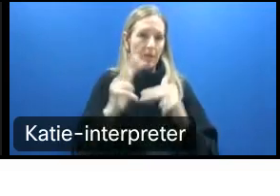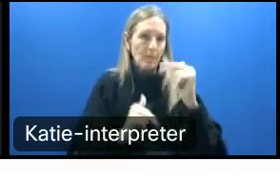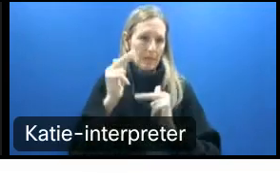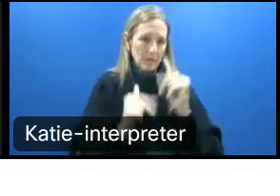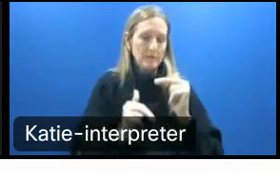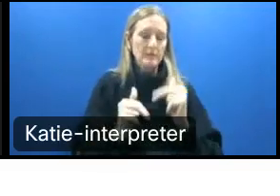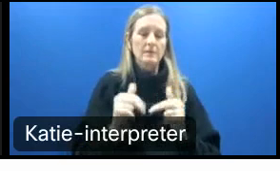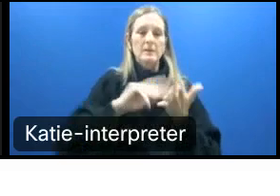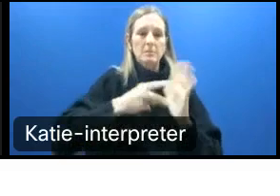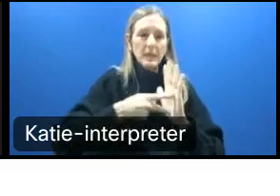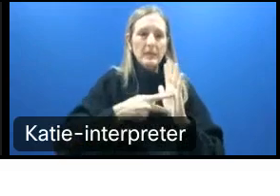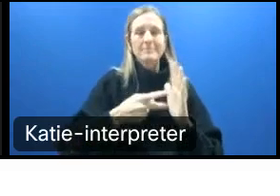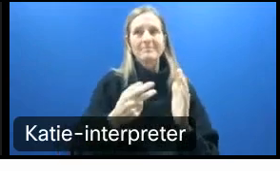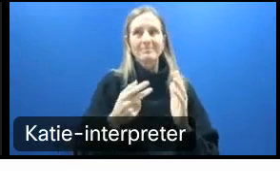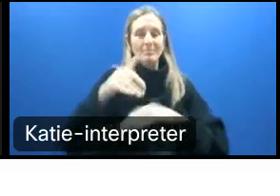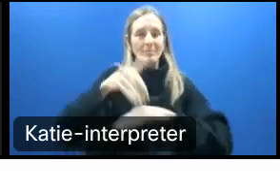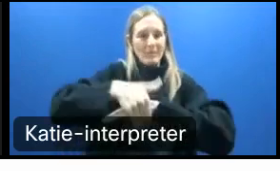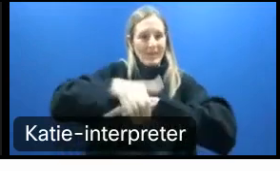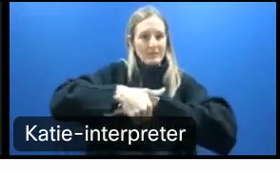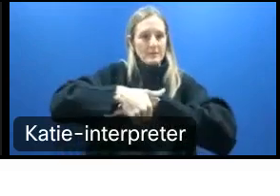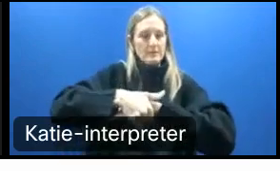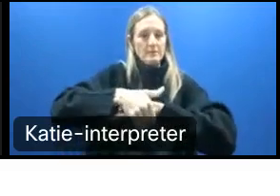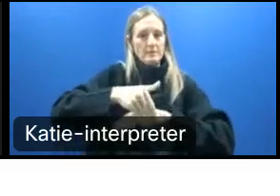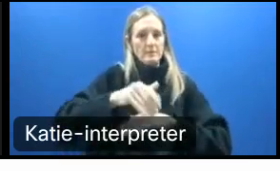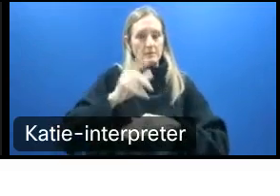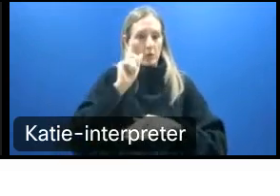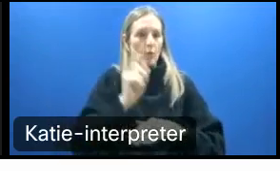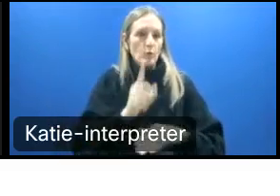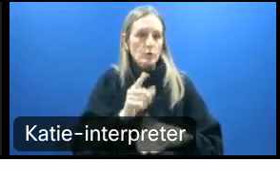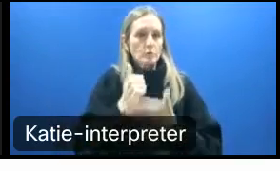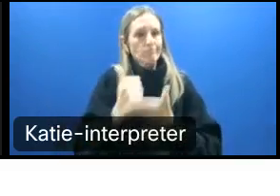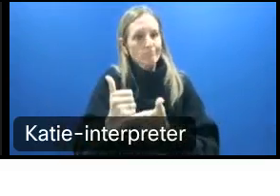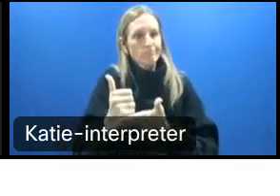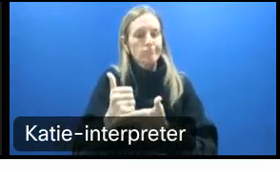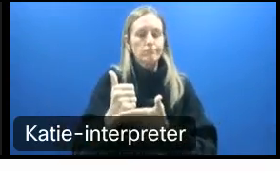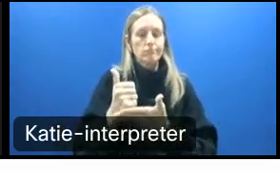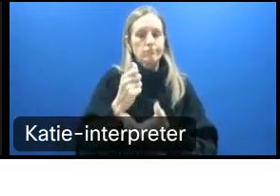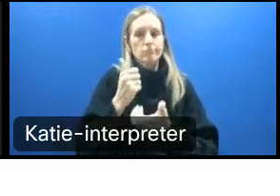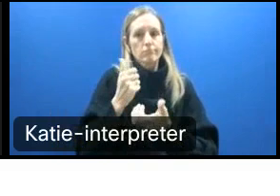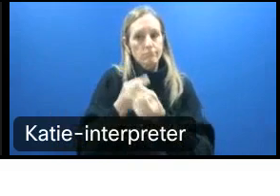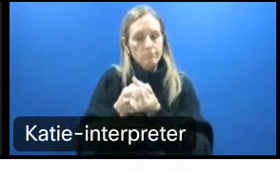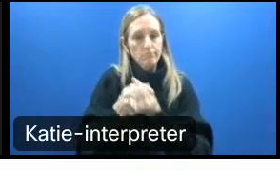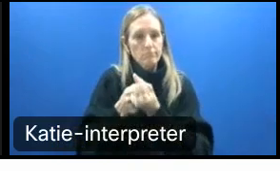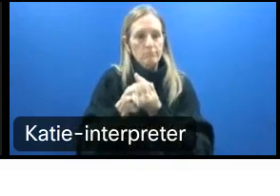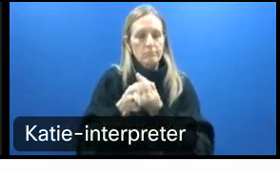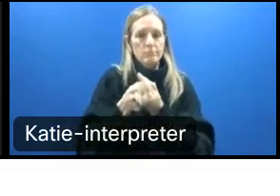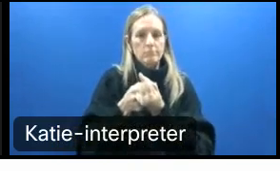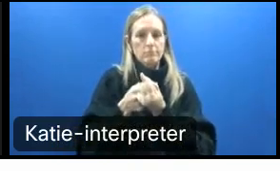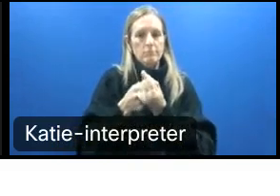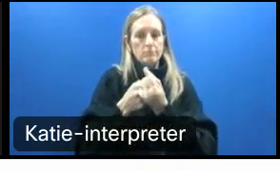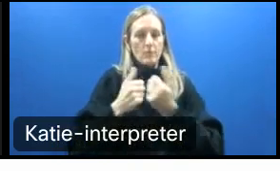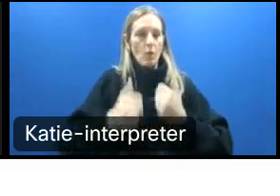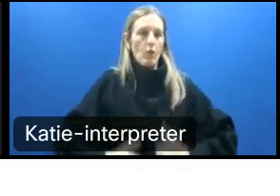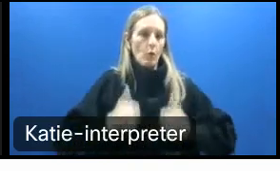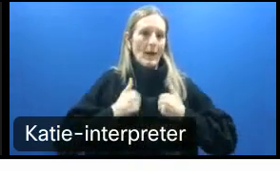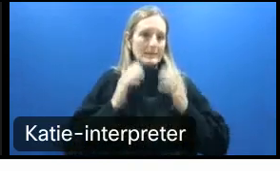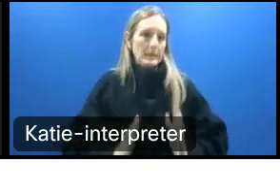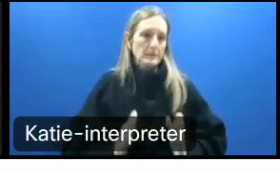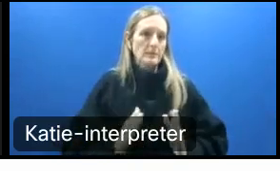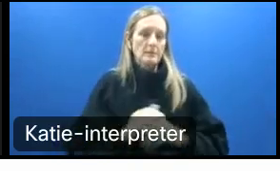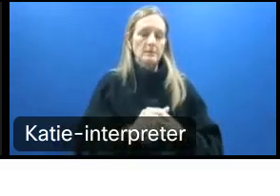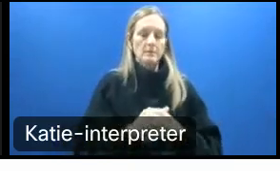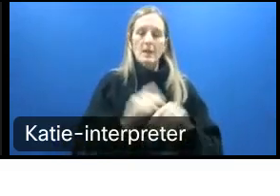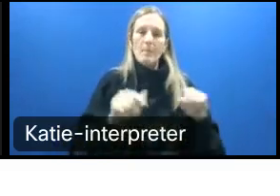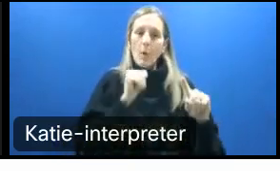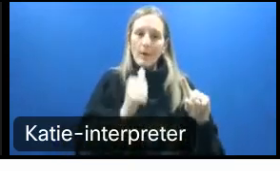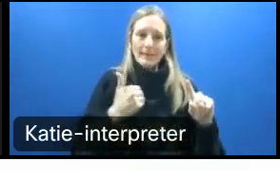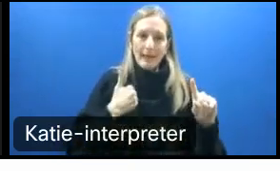and even though they definitely support the assistance of our resident population. So we did not have that familial health.